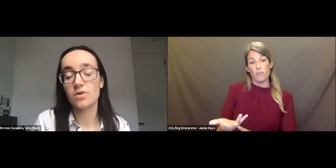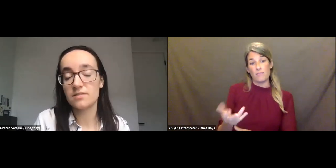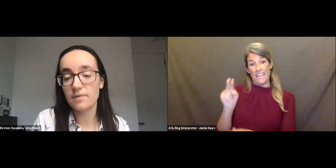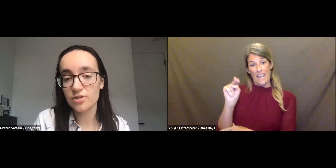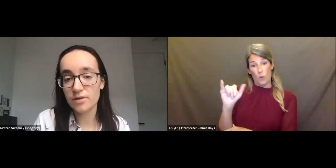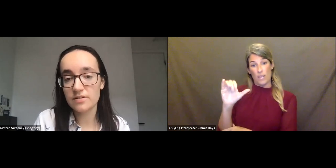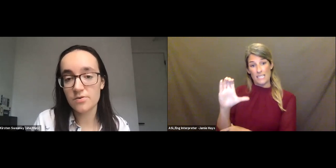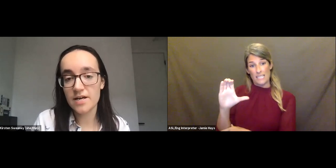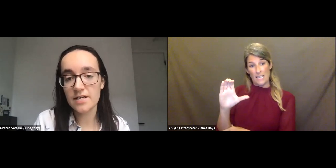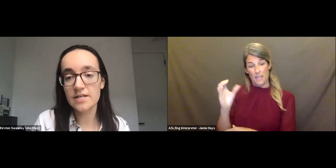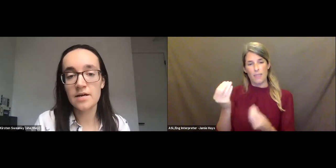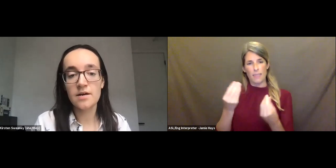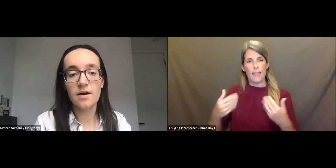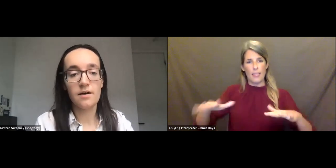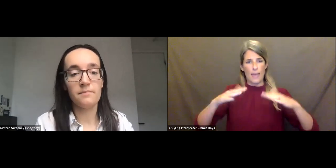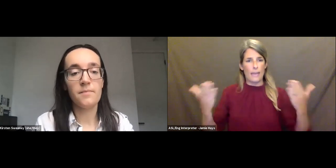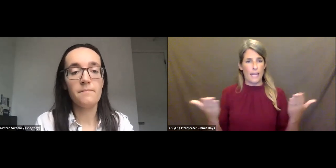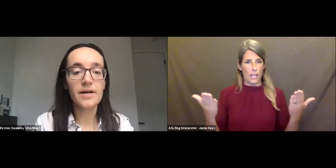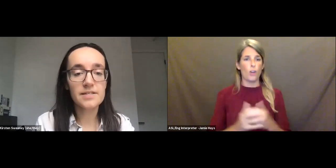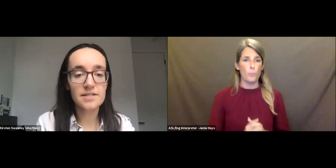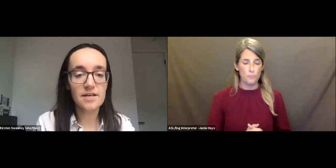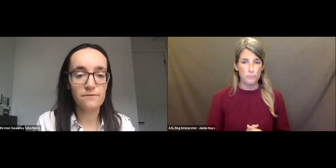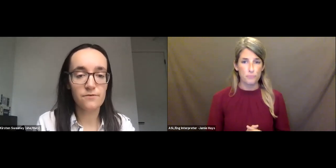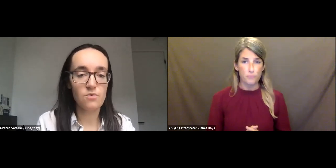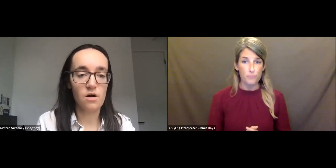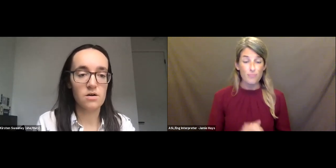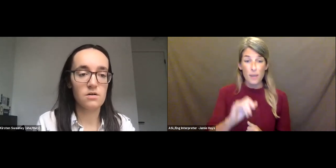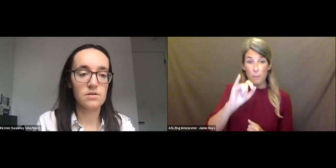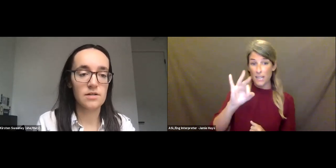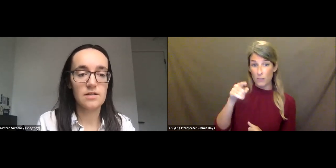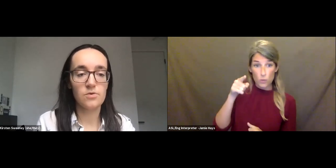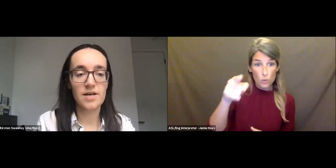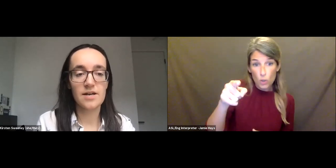York's membership is located, but if you are currently located